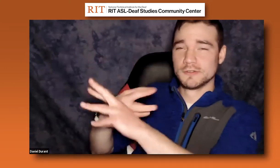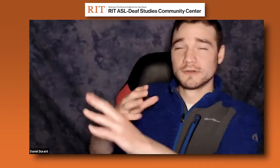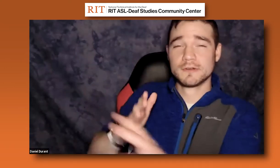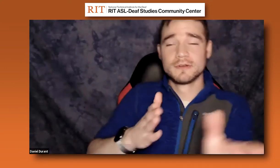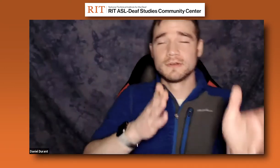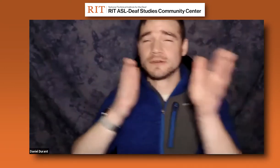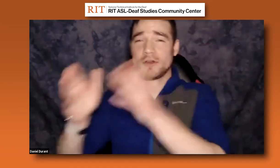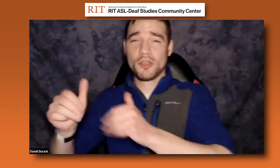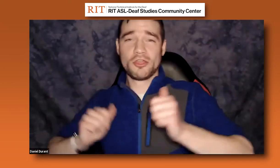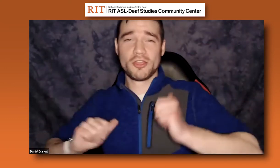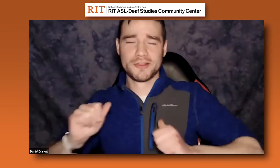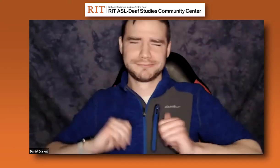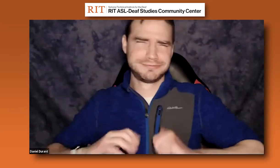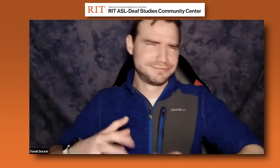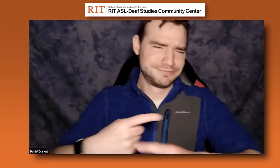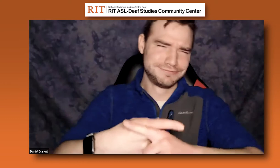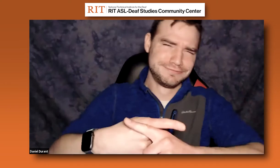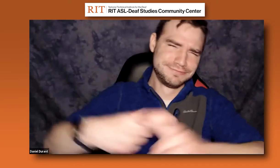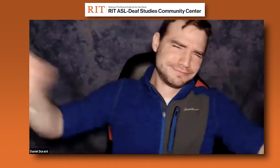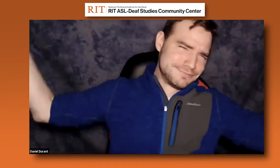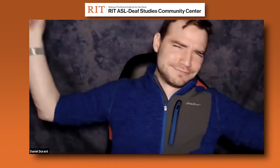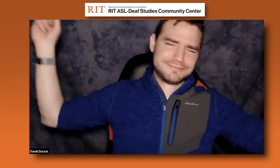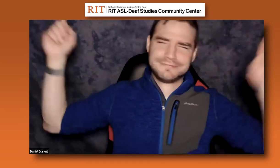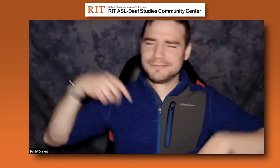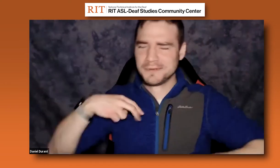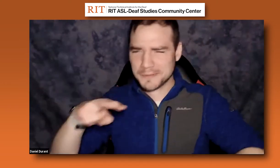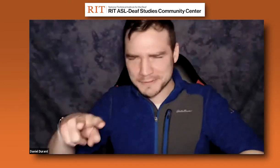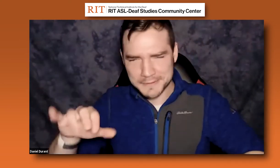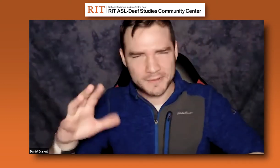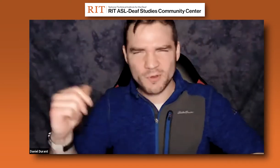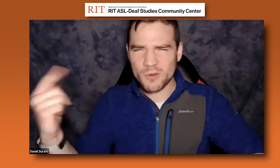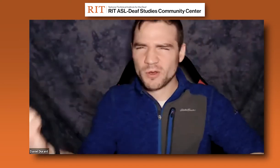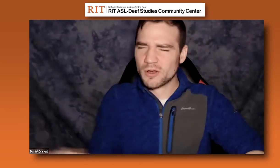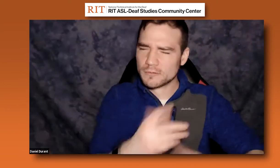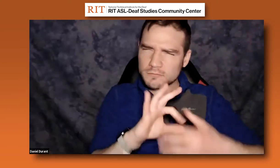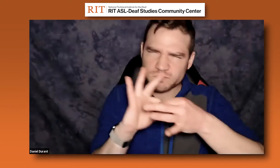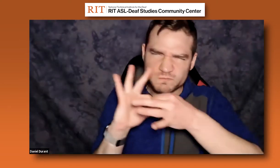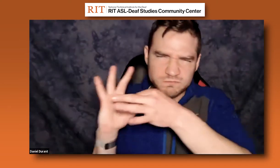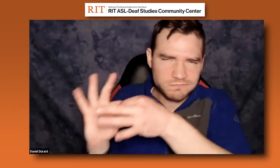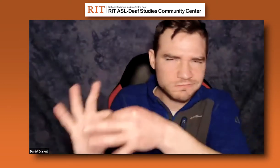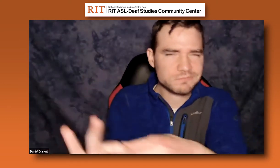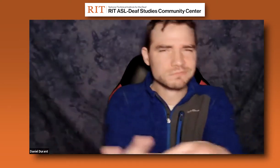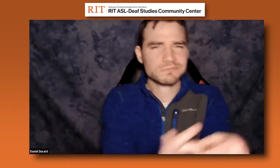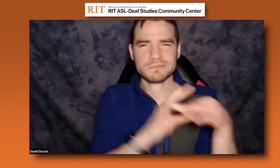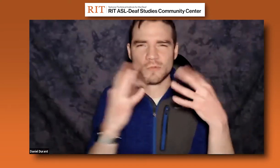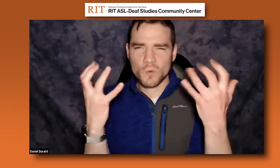but then, the hearing production was completely different.